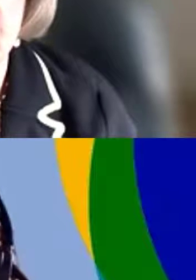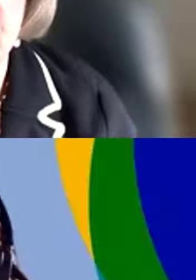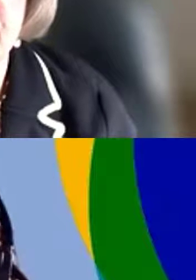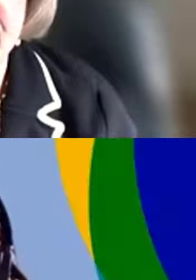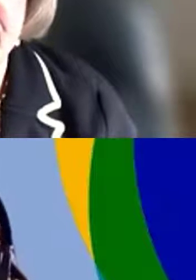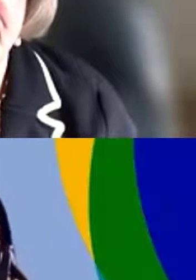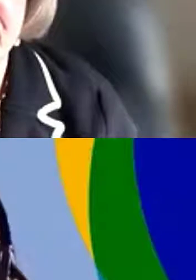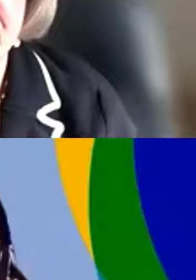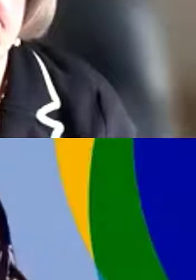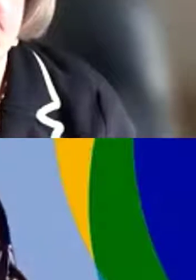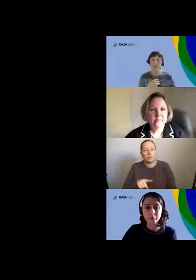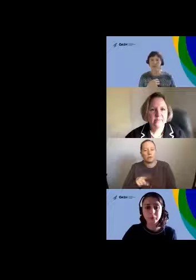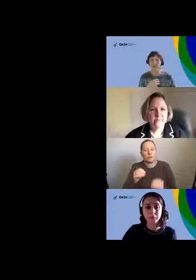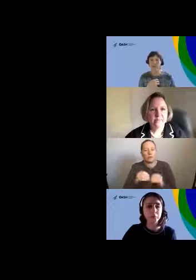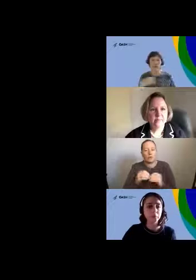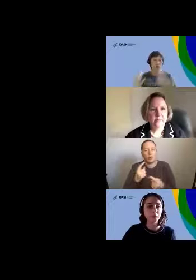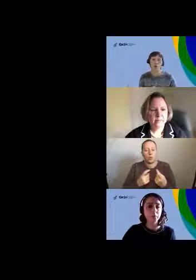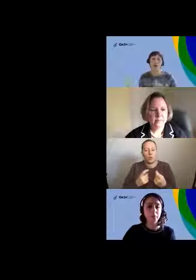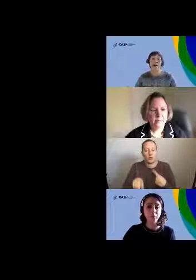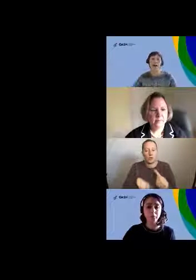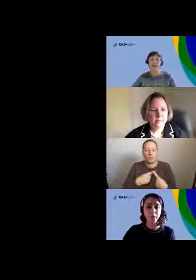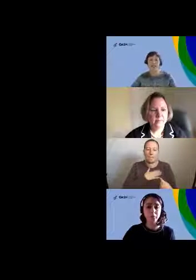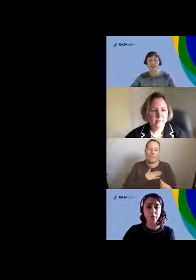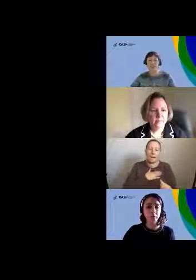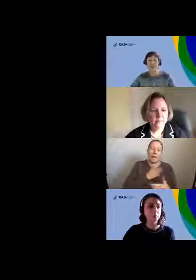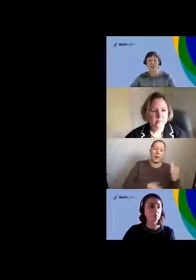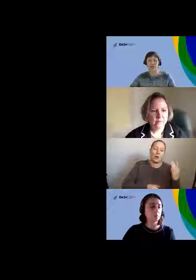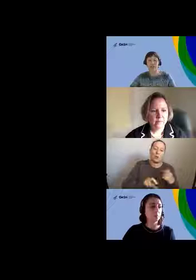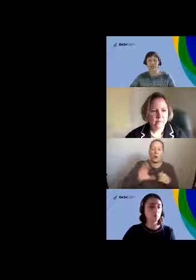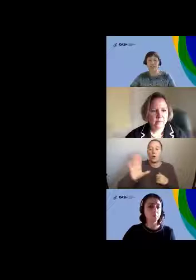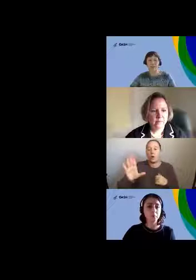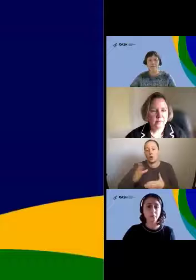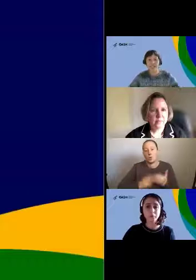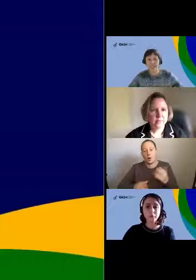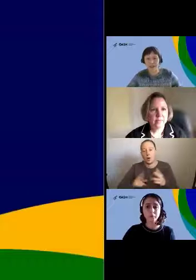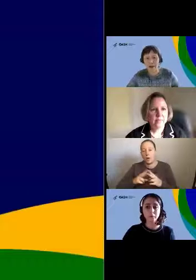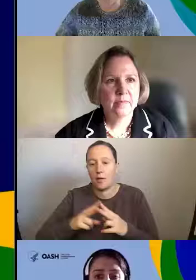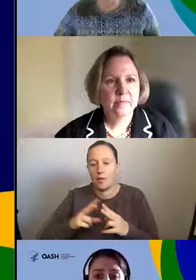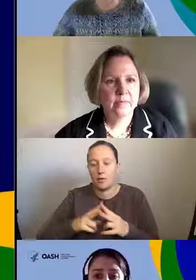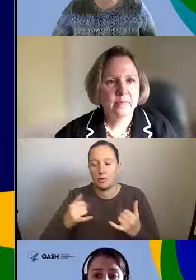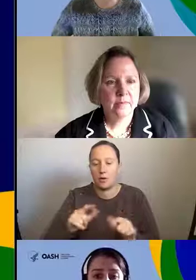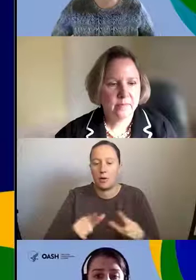about my part of the presentation or her part of the presentation. So with that, I'm passing it to Marianna.